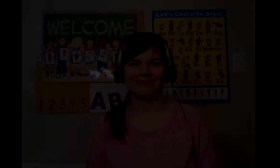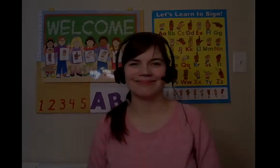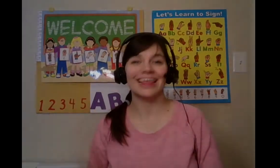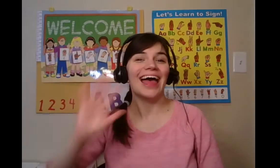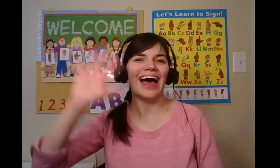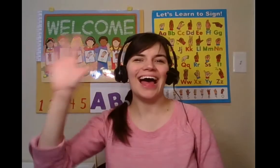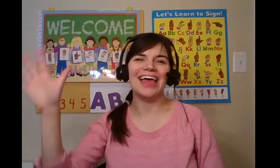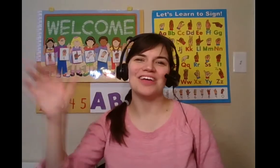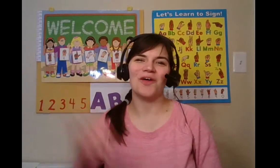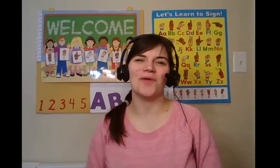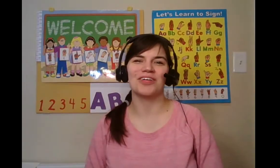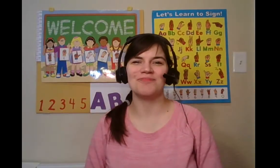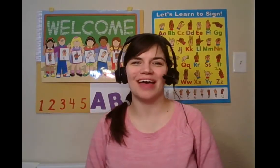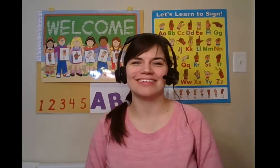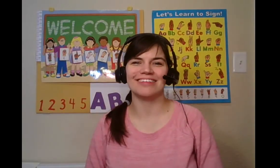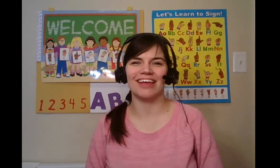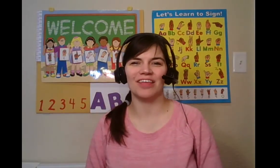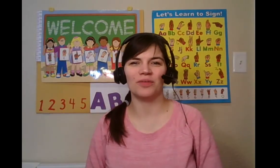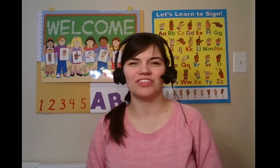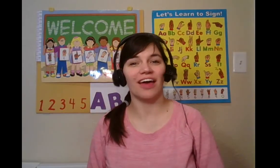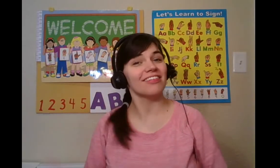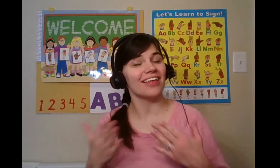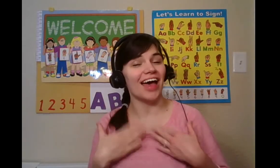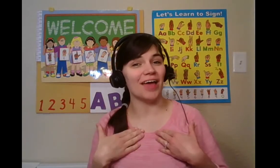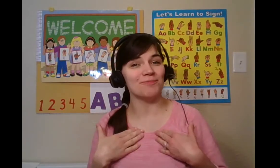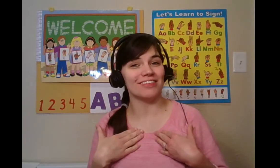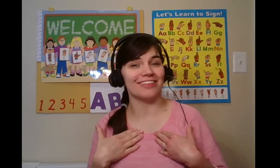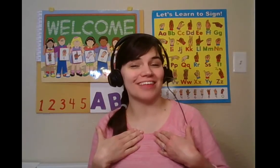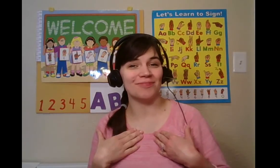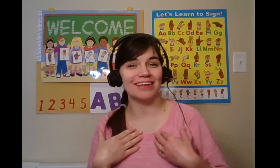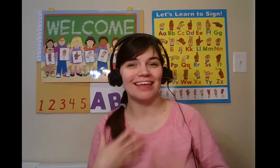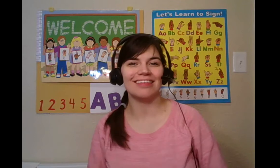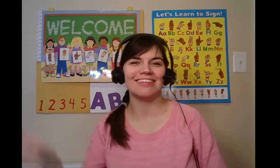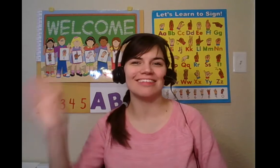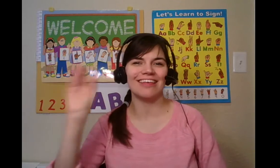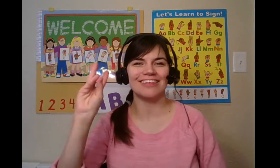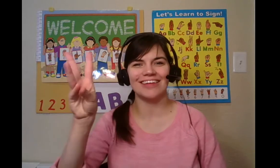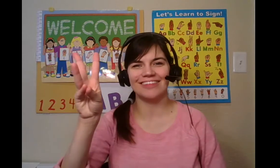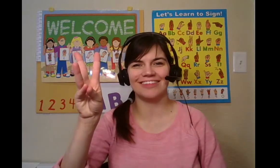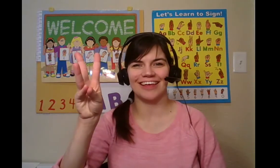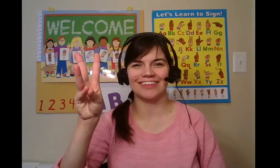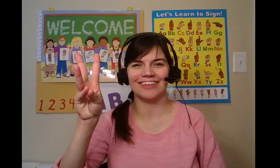Hi, welcome back to sign language class. I'm Ms. Stedman and this is lesson 6.